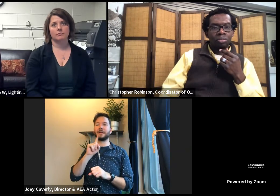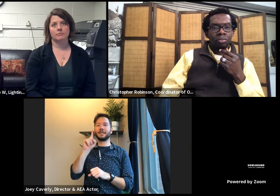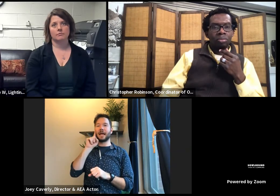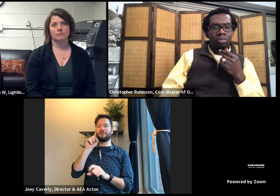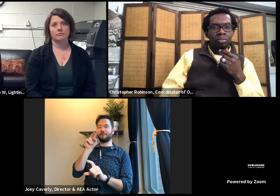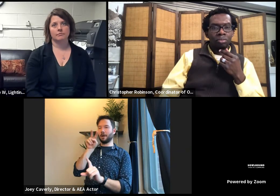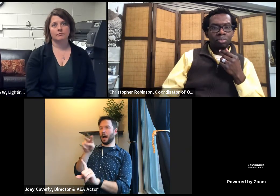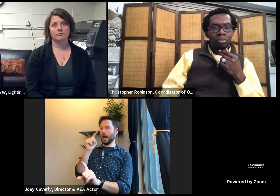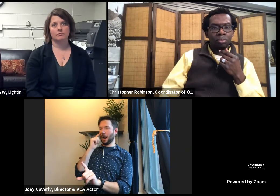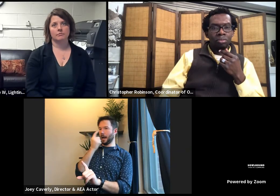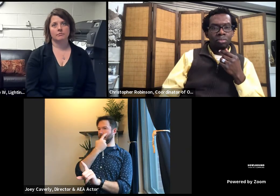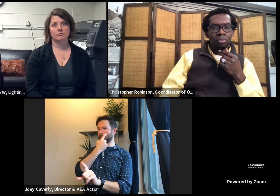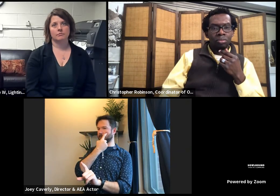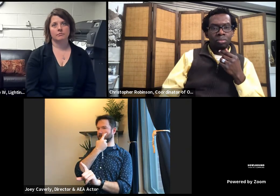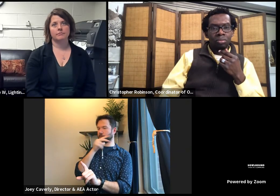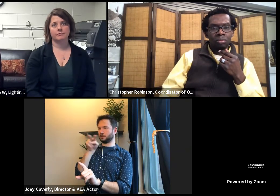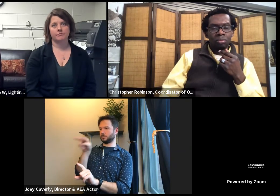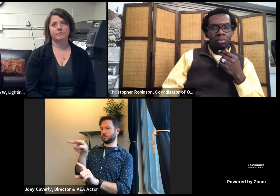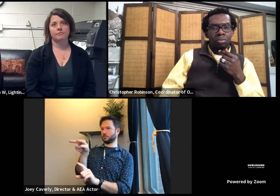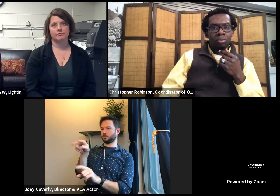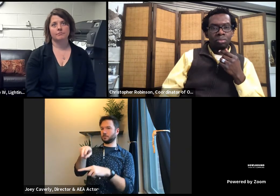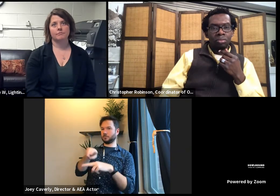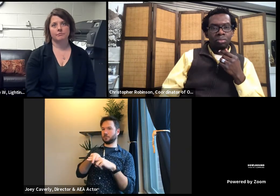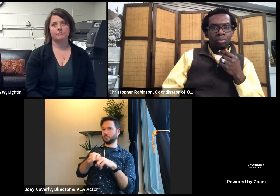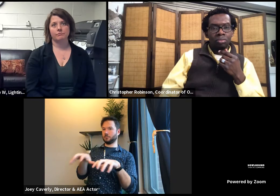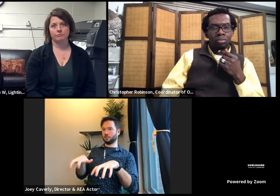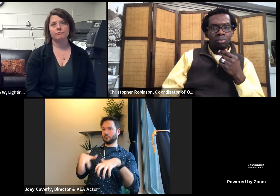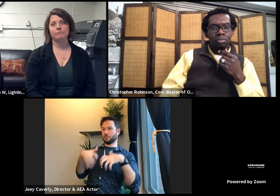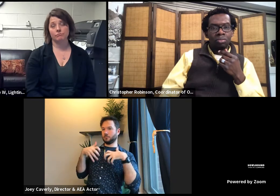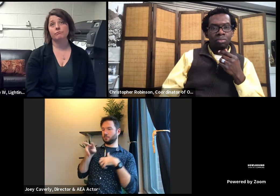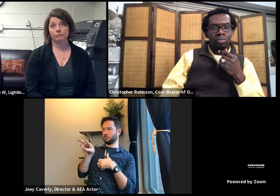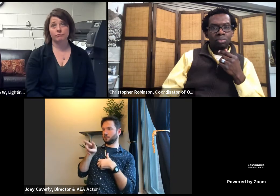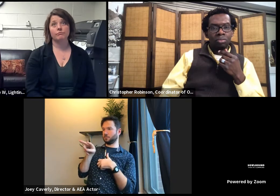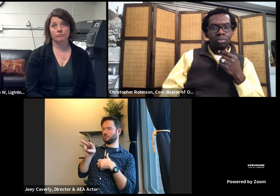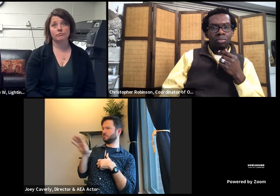For example, a DASL can be the deaf eyes in the room.